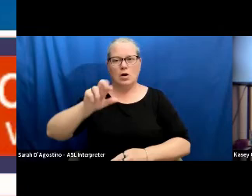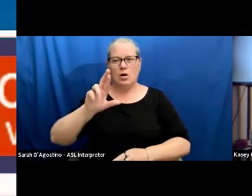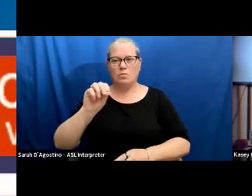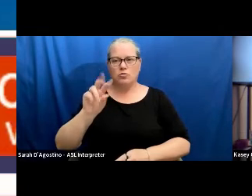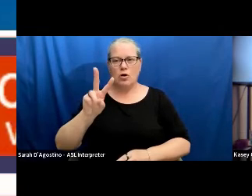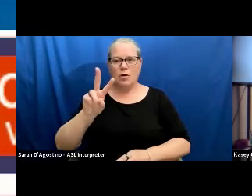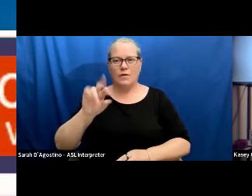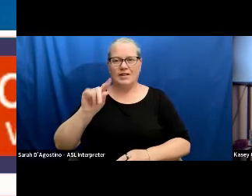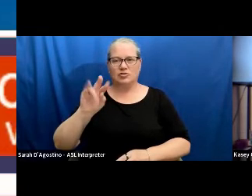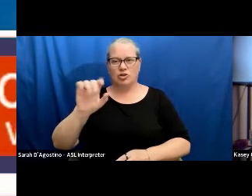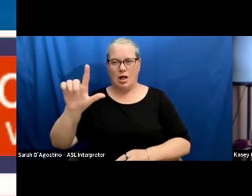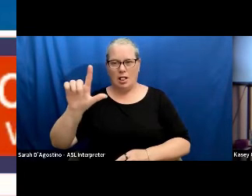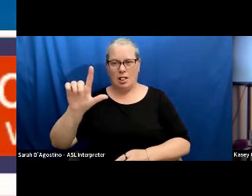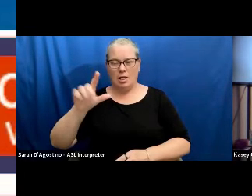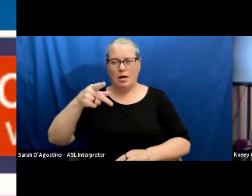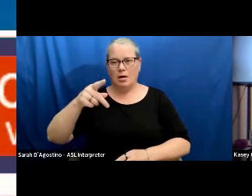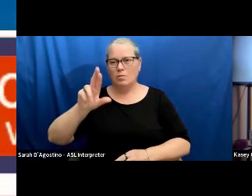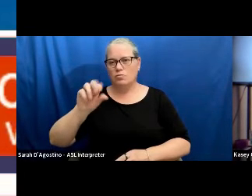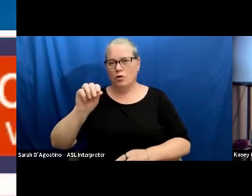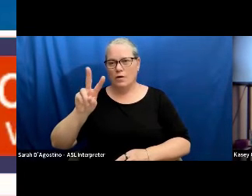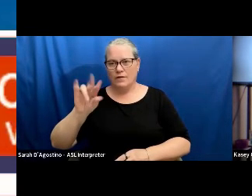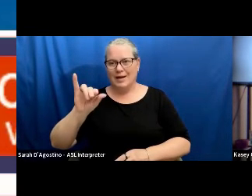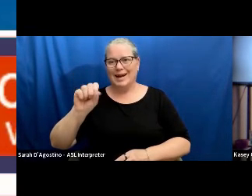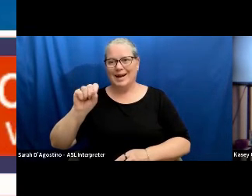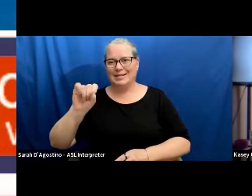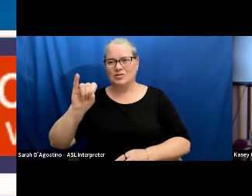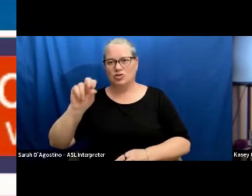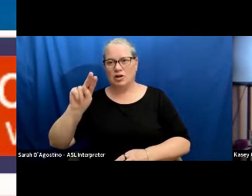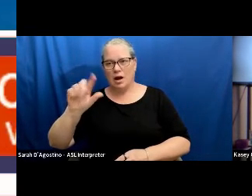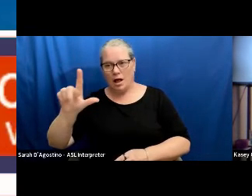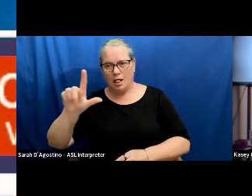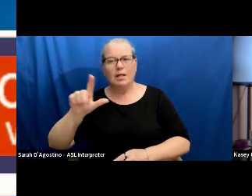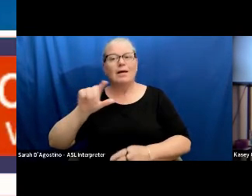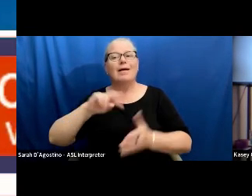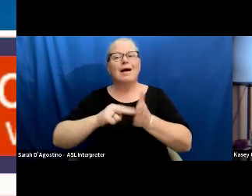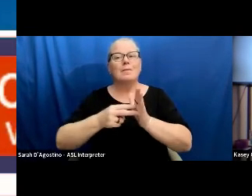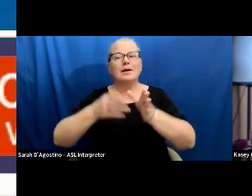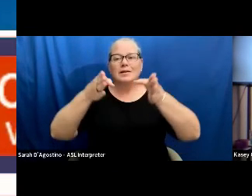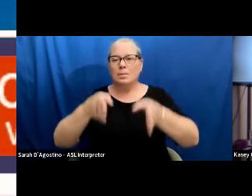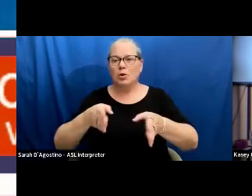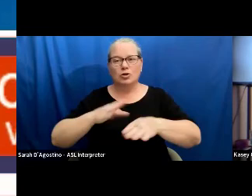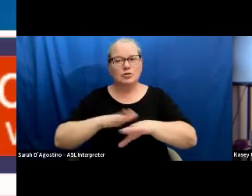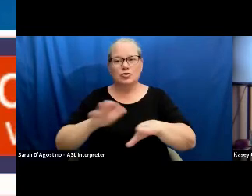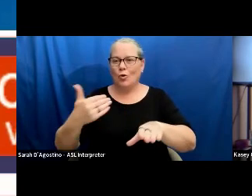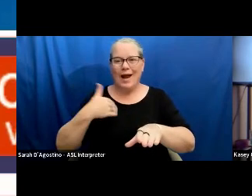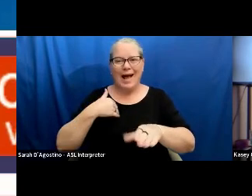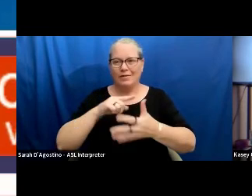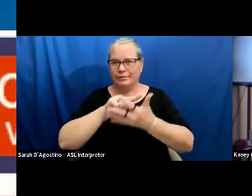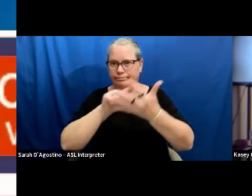cast by someone who doesn't have some of this information that they need to verify that they